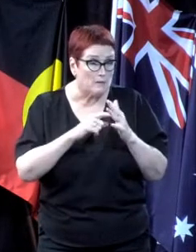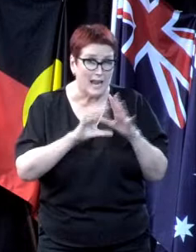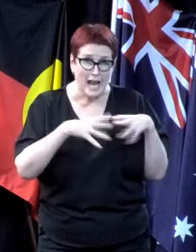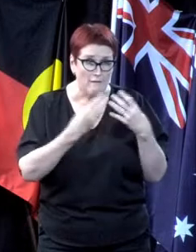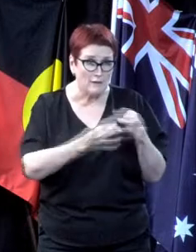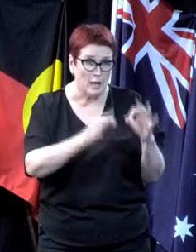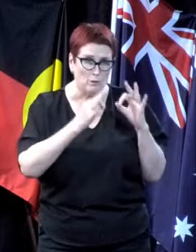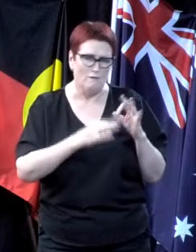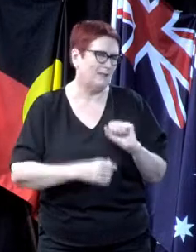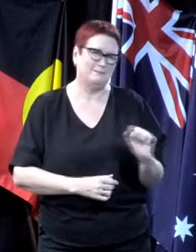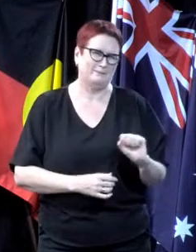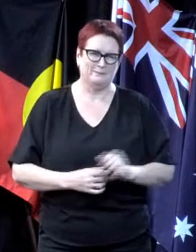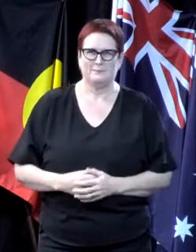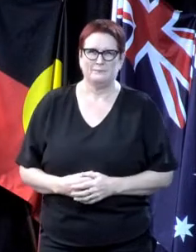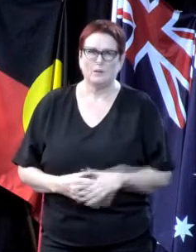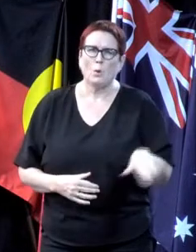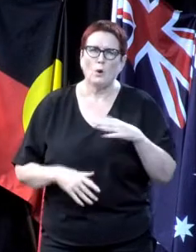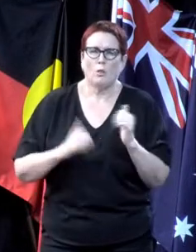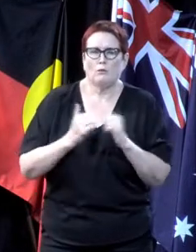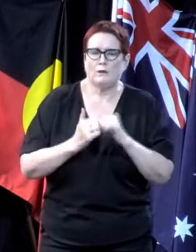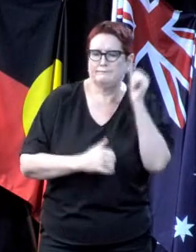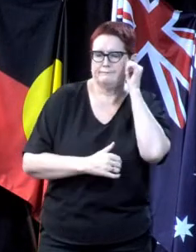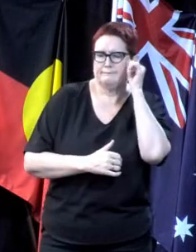course, infancy in respect of the new policy.